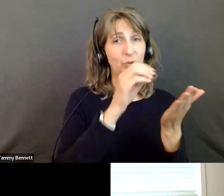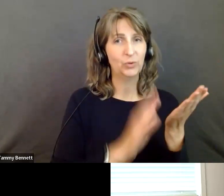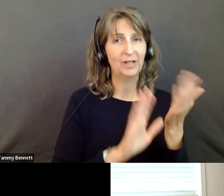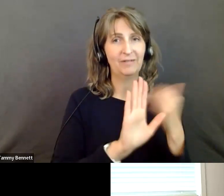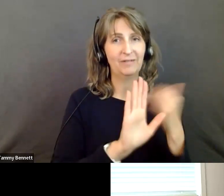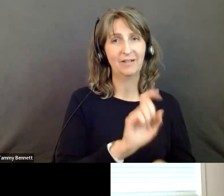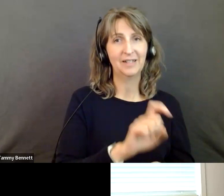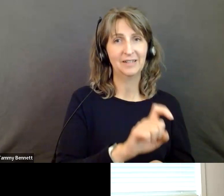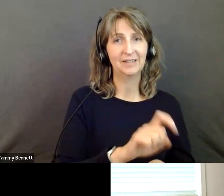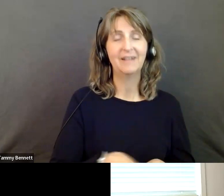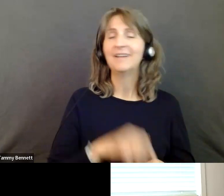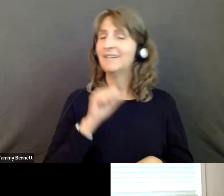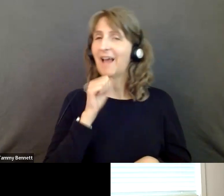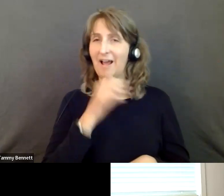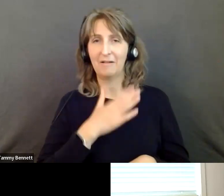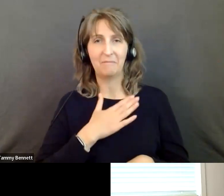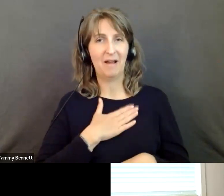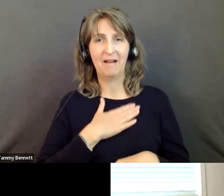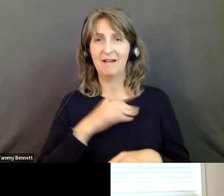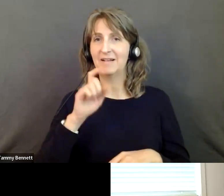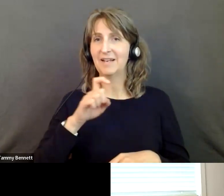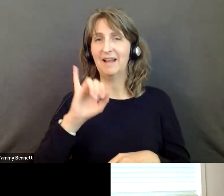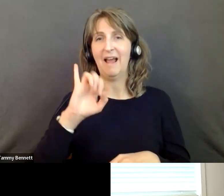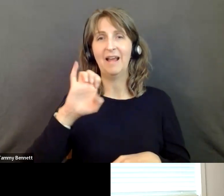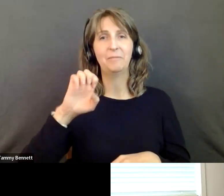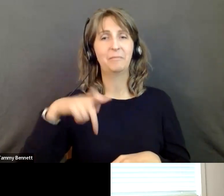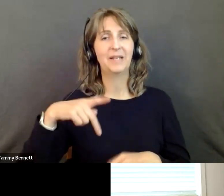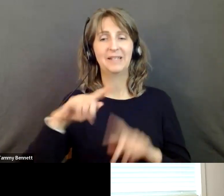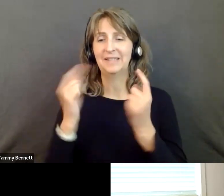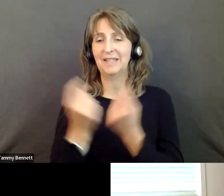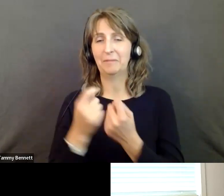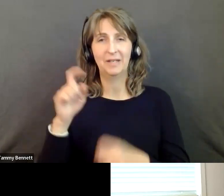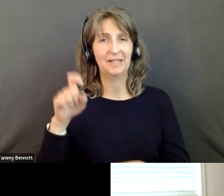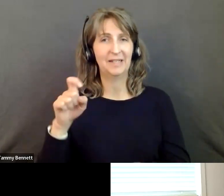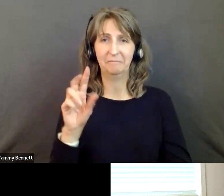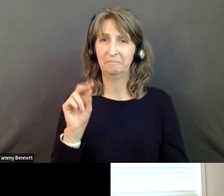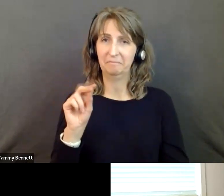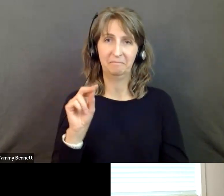On the IP team's needs. It's not about the people on the IP team. Their needs.